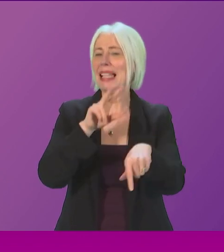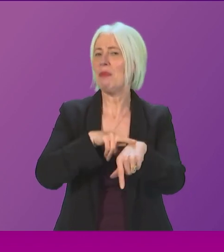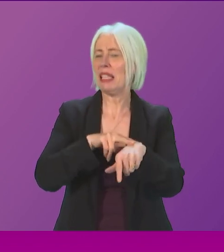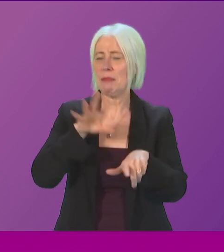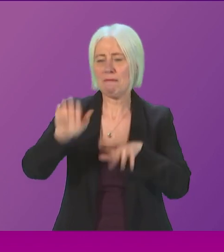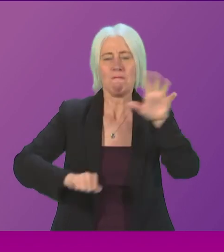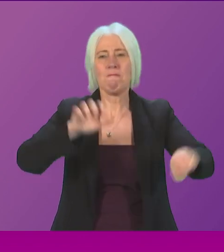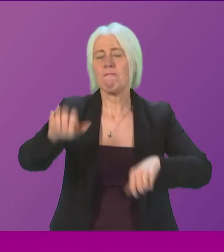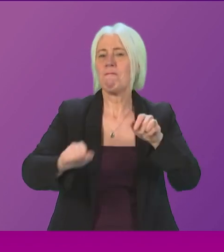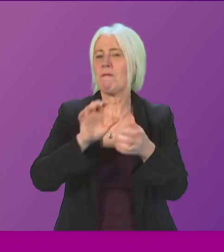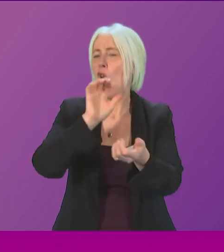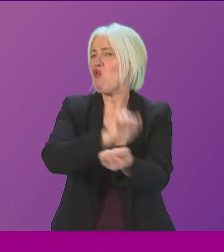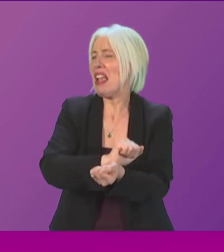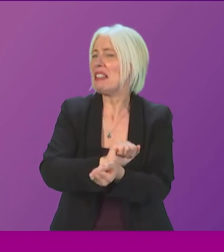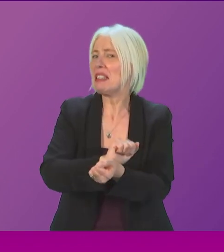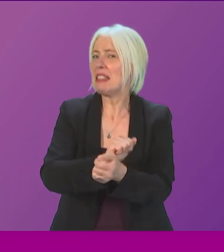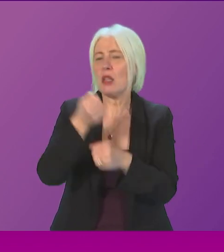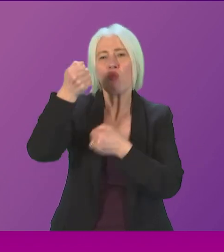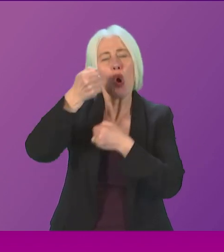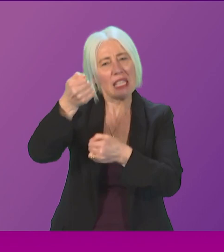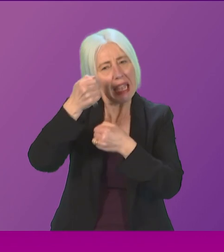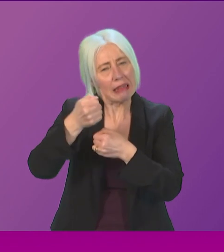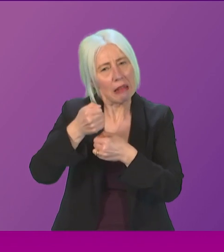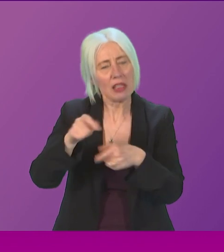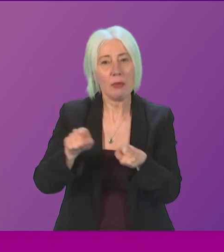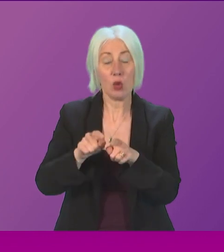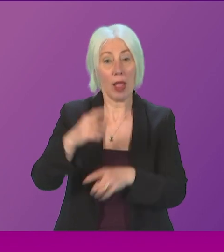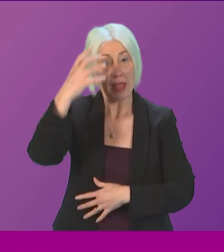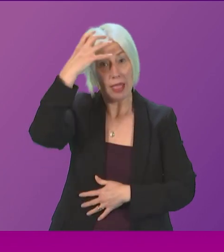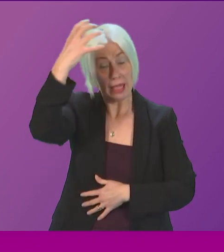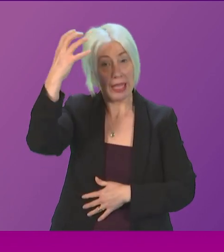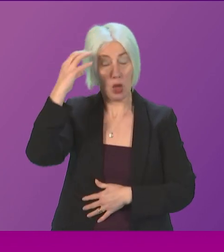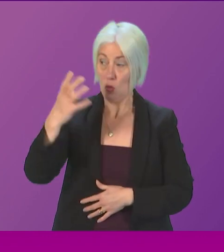Secondly, I hope that the King would want people to have confidence in the transparency of his reign.